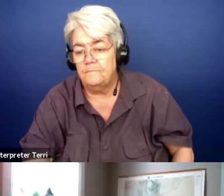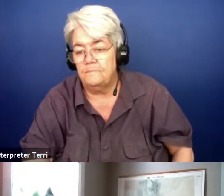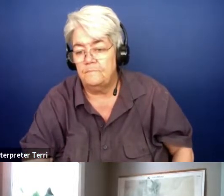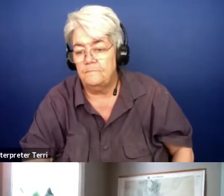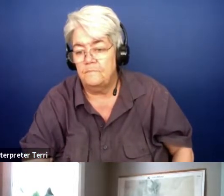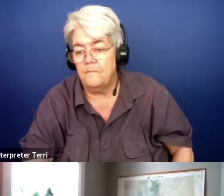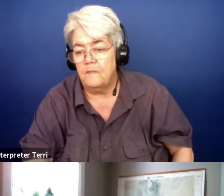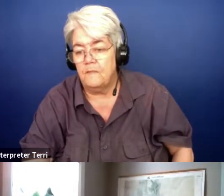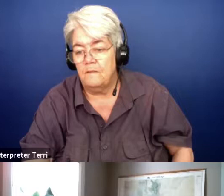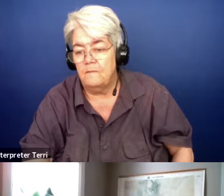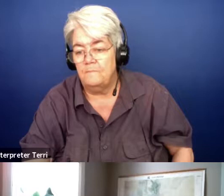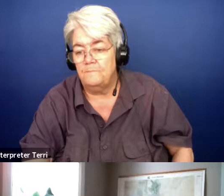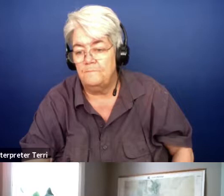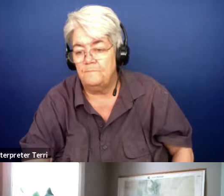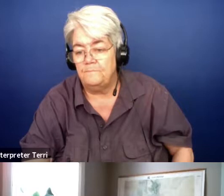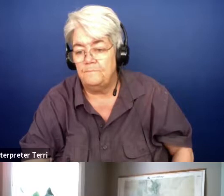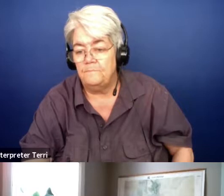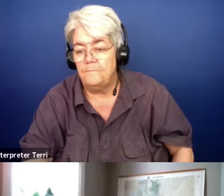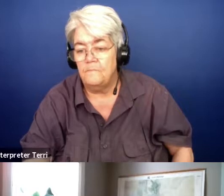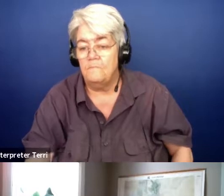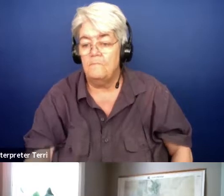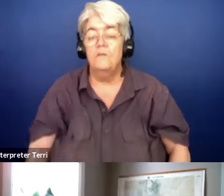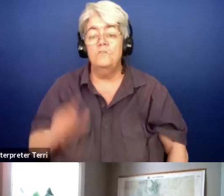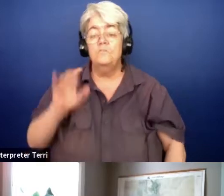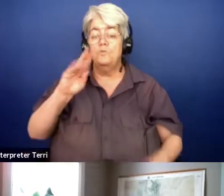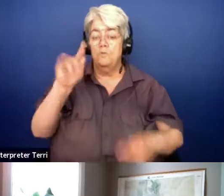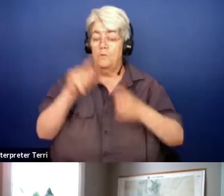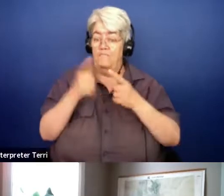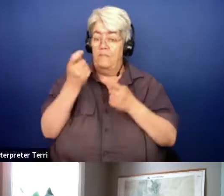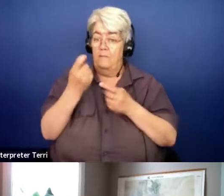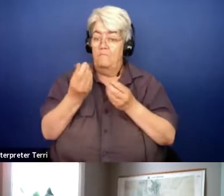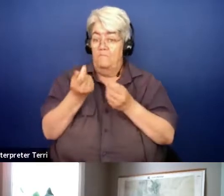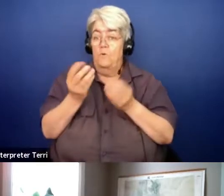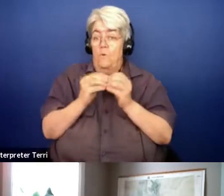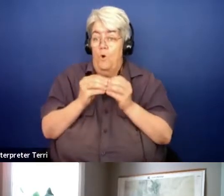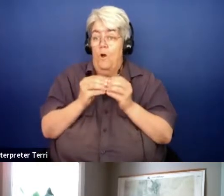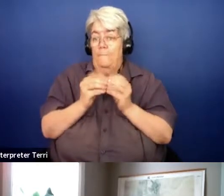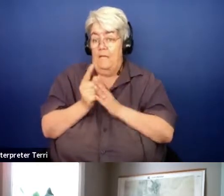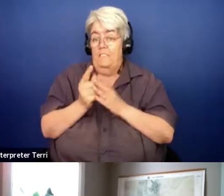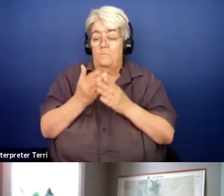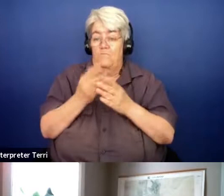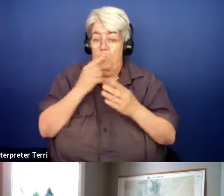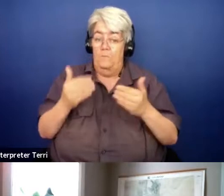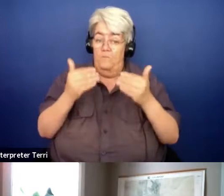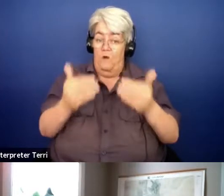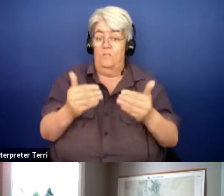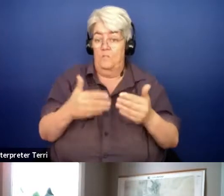Julie, great. We have a few more minutes in the section before we move on to the next speaker. Any highlights in the states